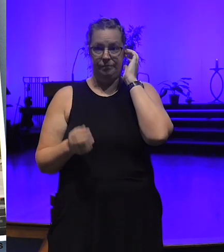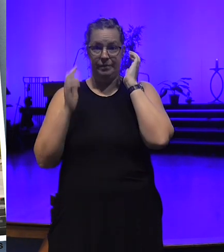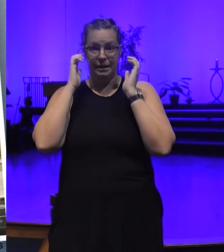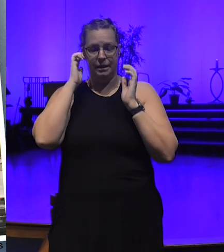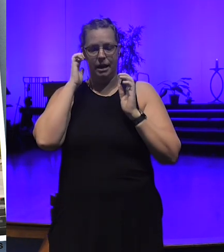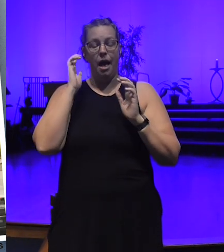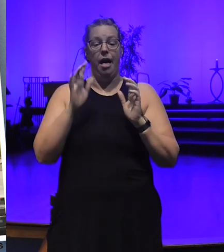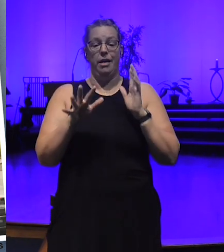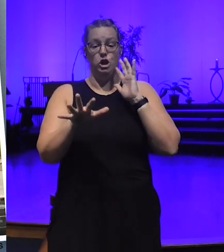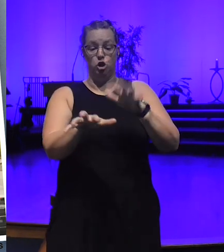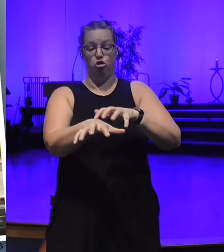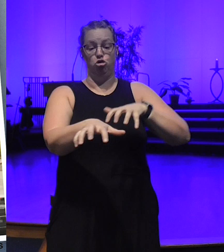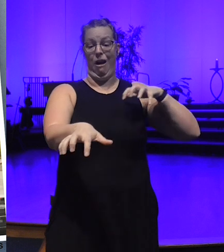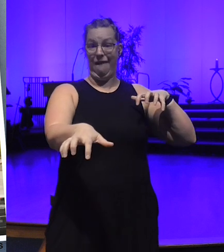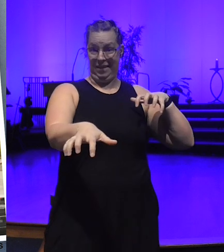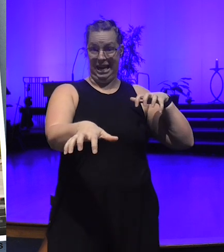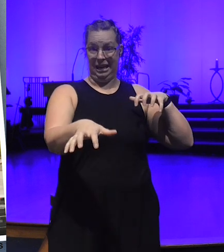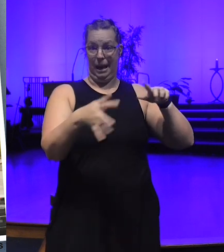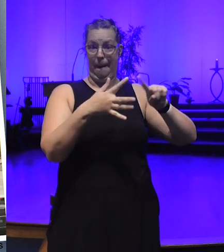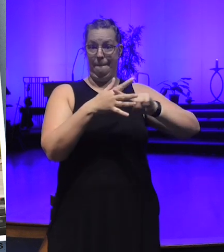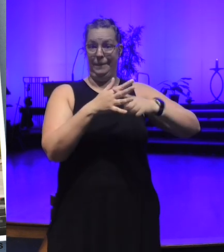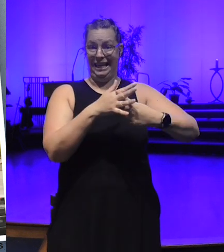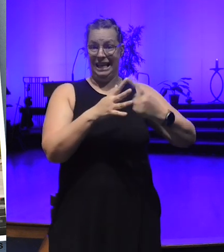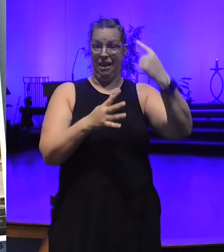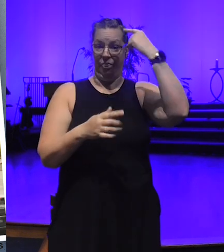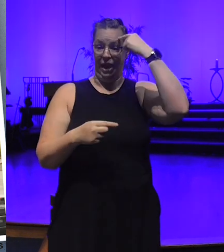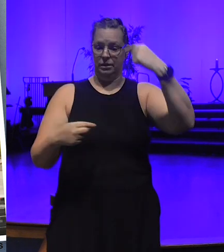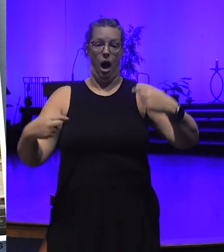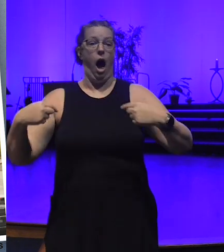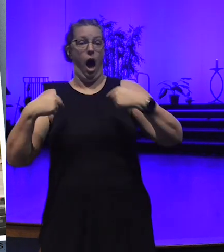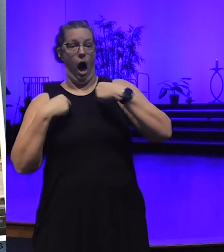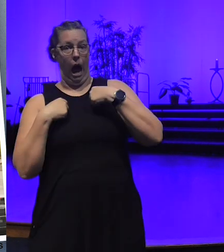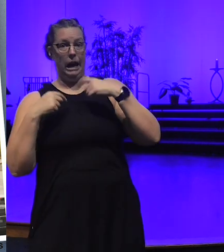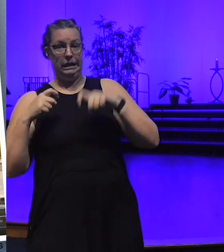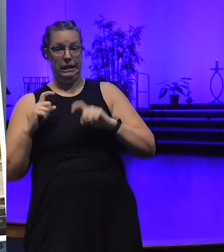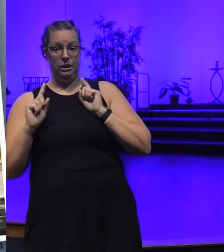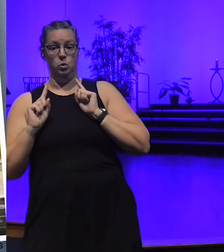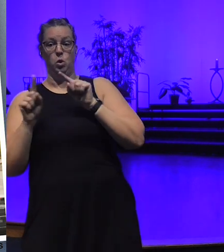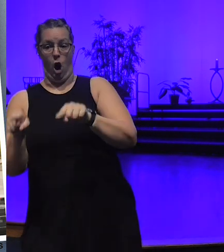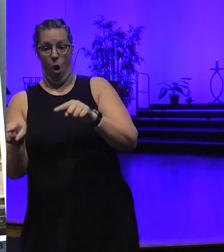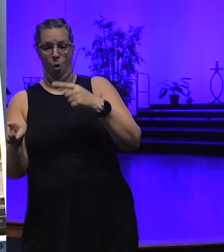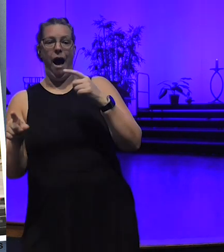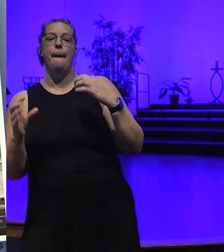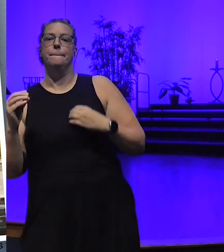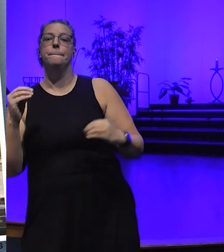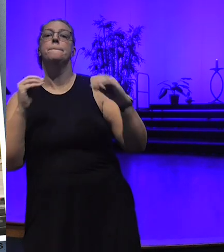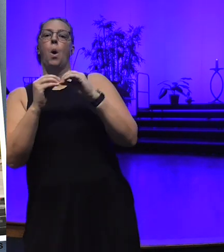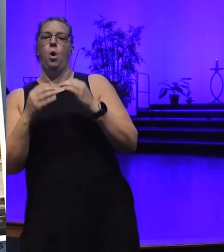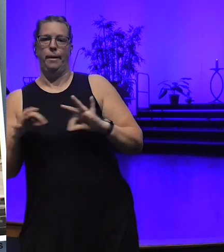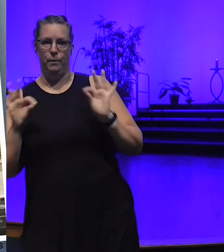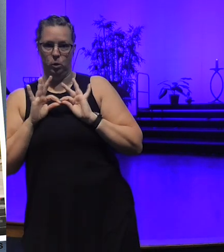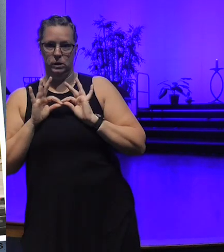when we think getting where we want to go is the most important thing then people and their